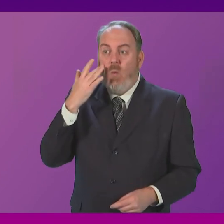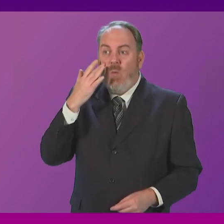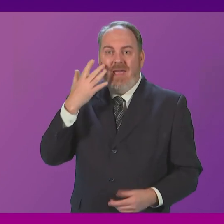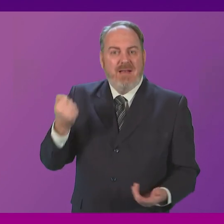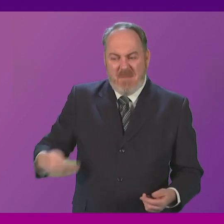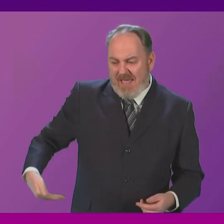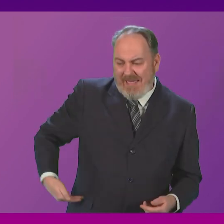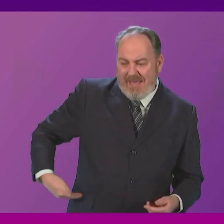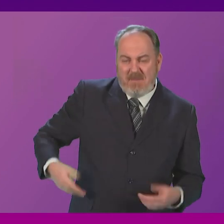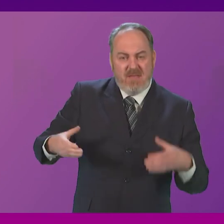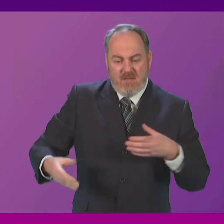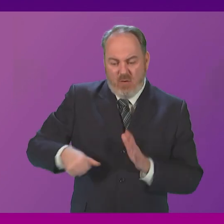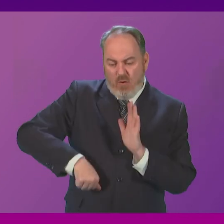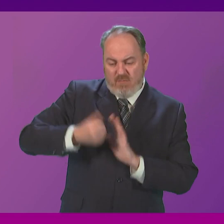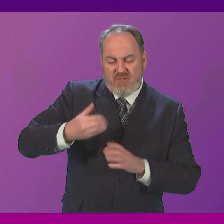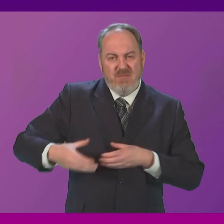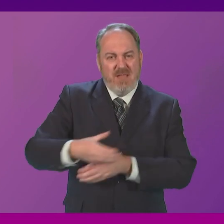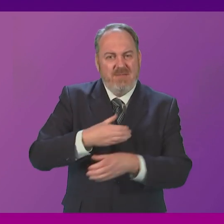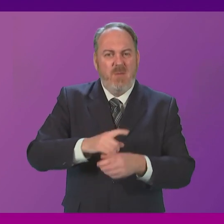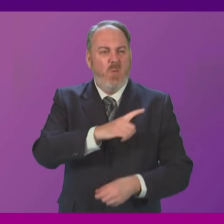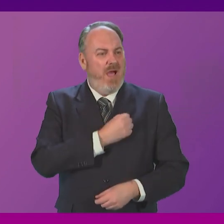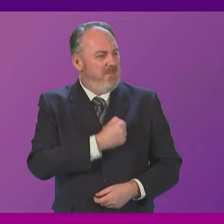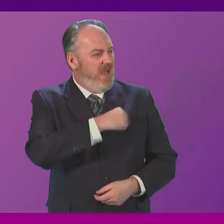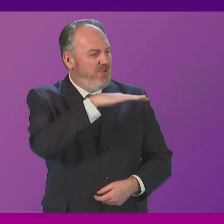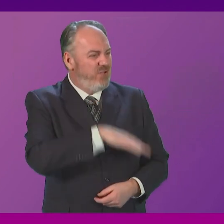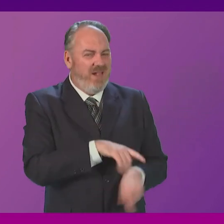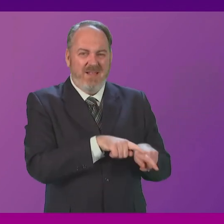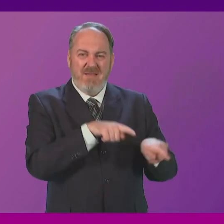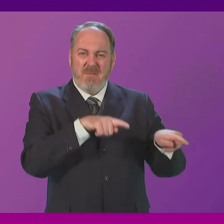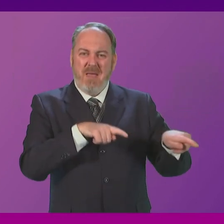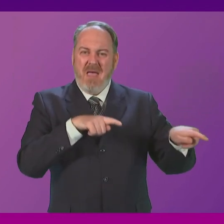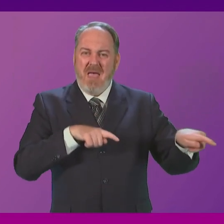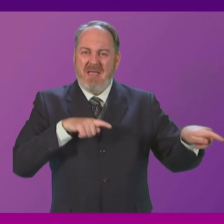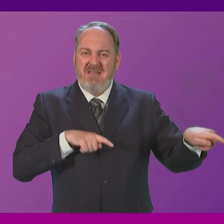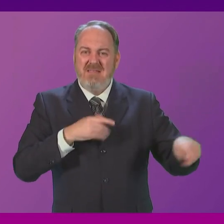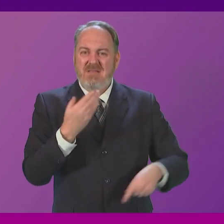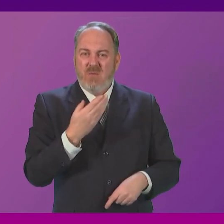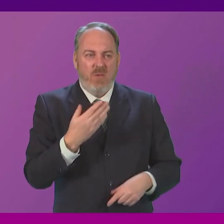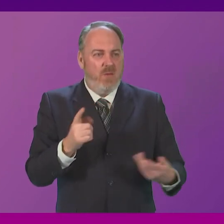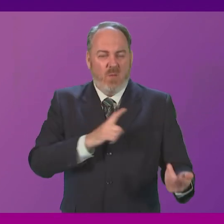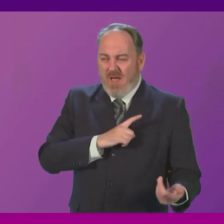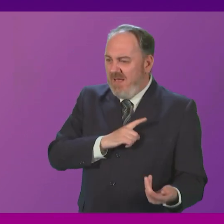They want to know why their kid has been left behind in school or is left waiting for mental health treatment.